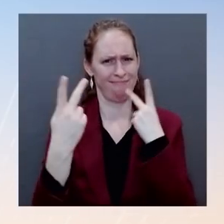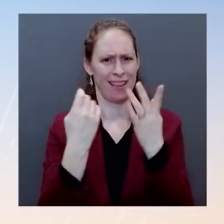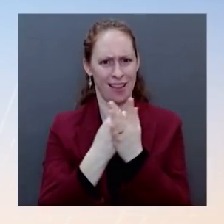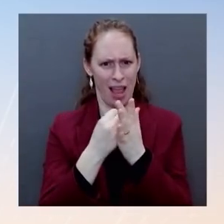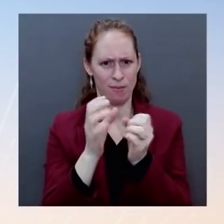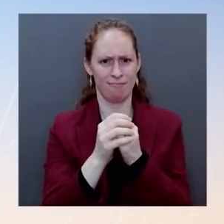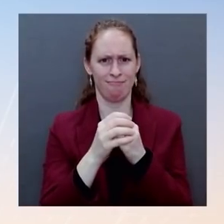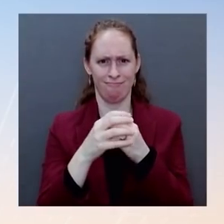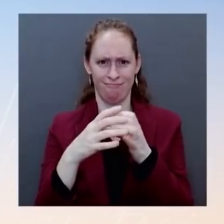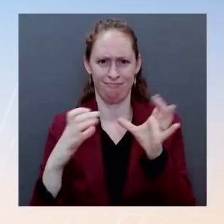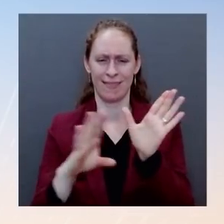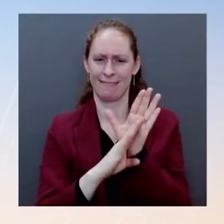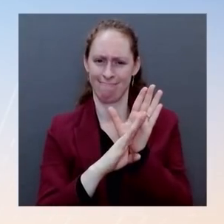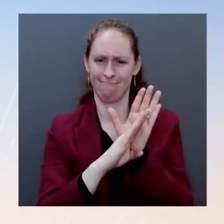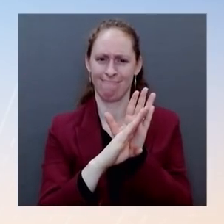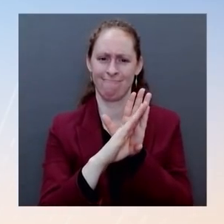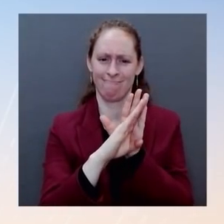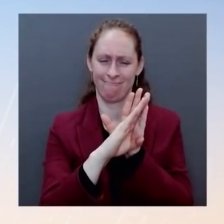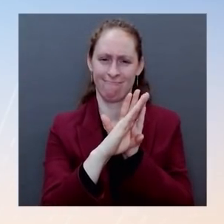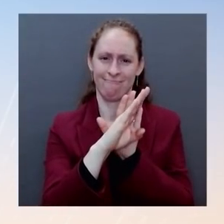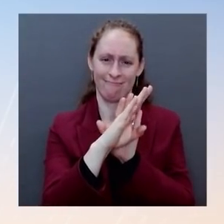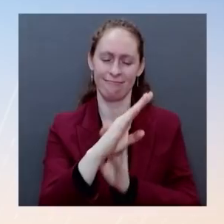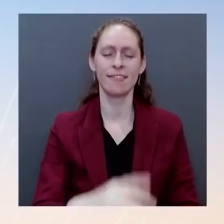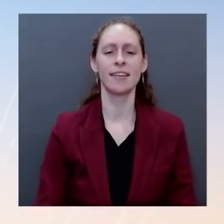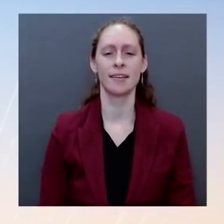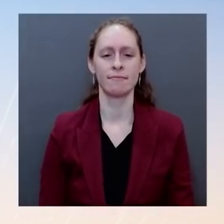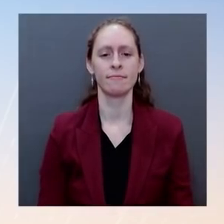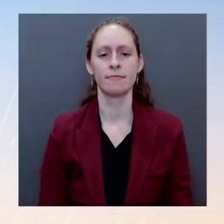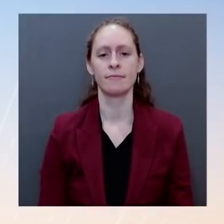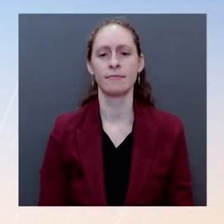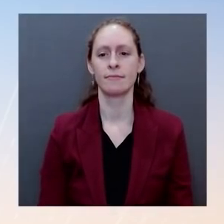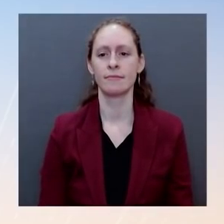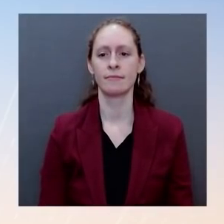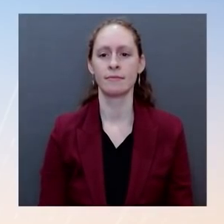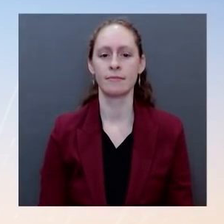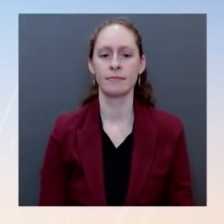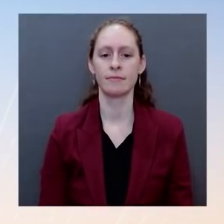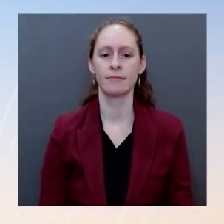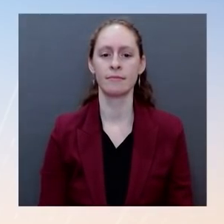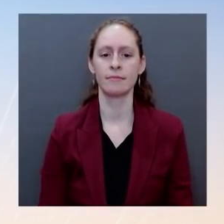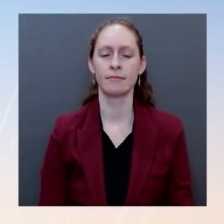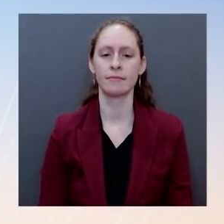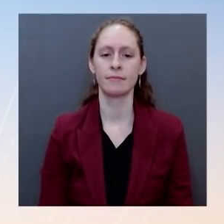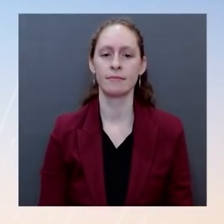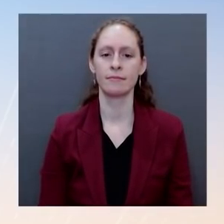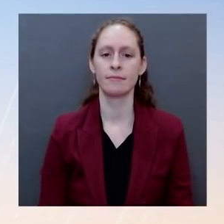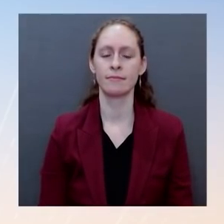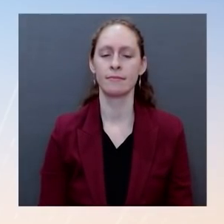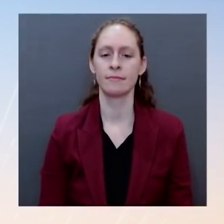that the more effective we are as a global community -- as the United States and as a global community --